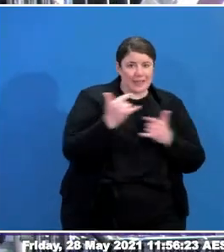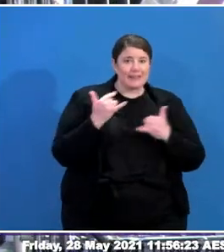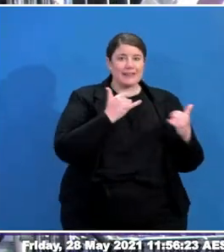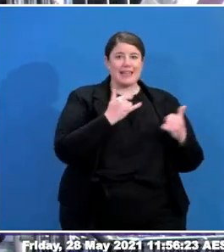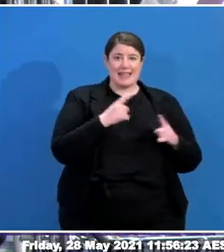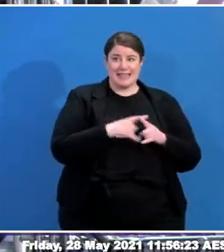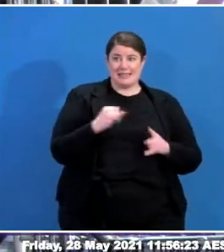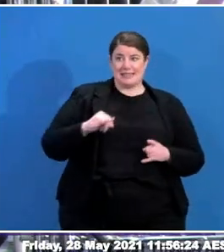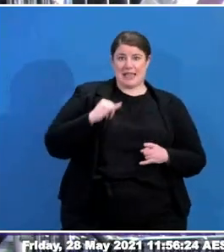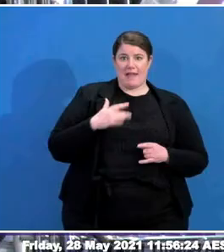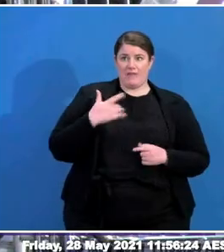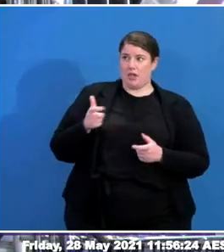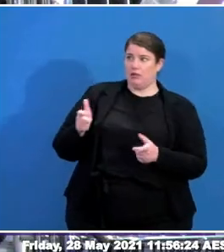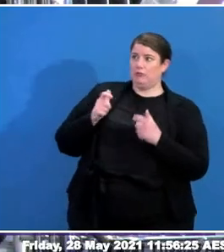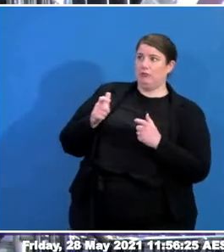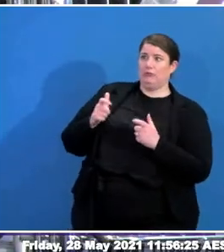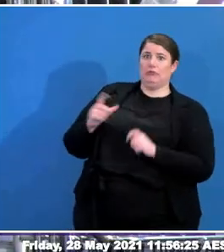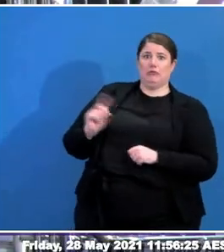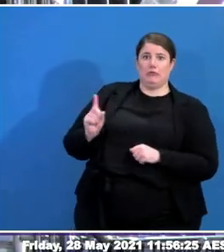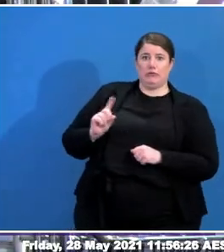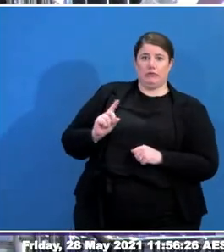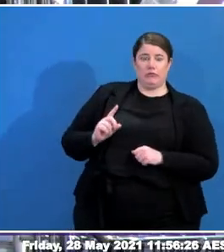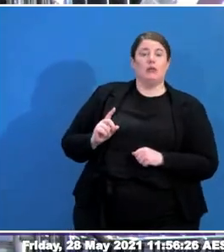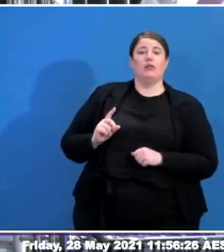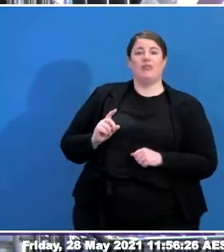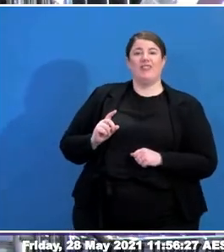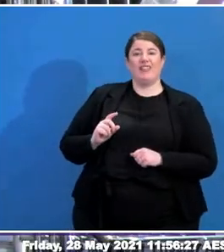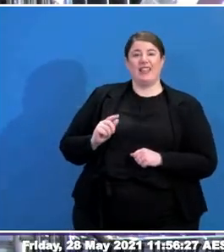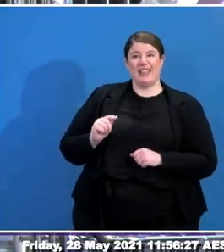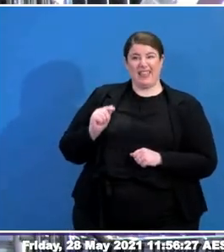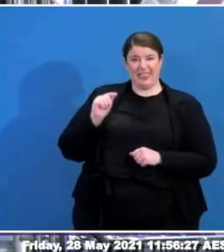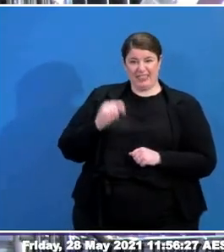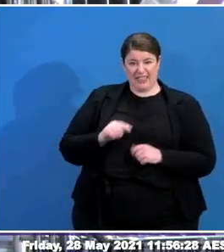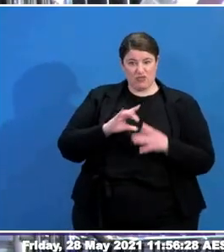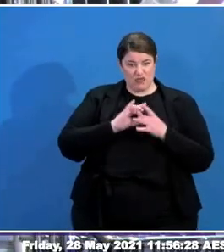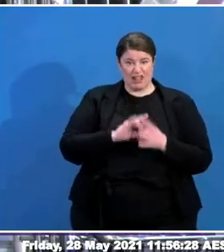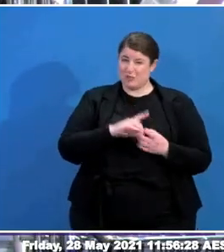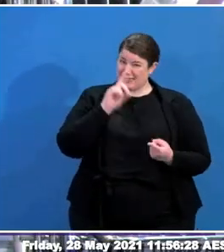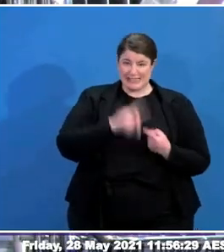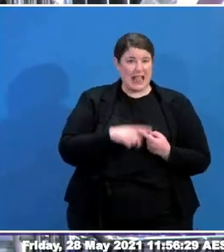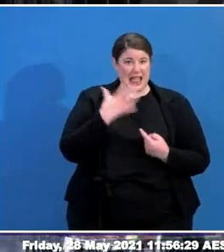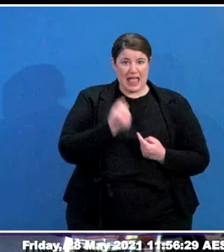are constantly under supervision, that dynamic remains in the house today, doesn't it?